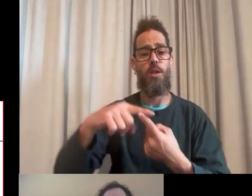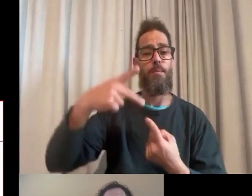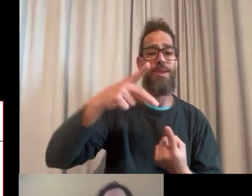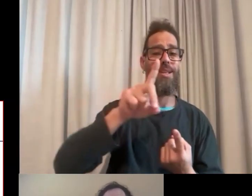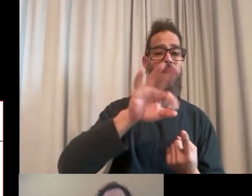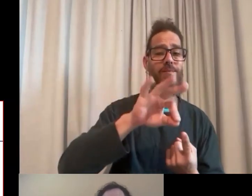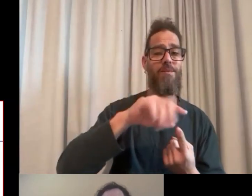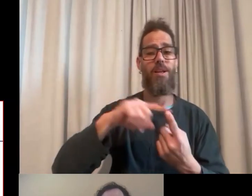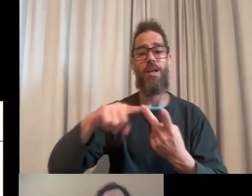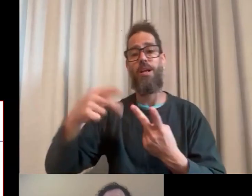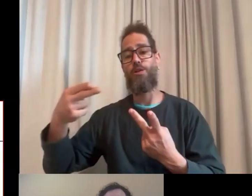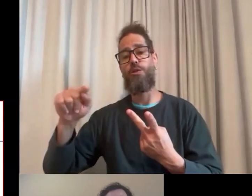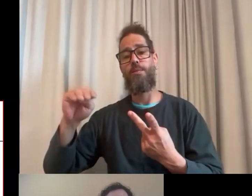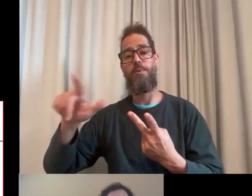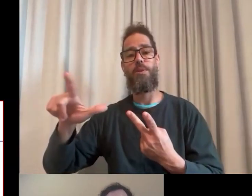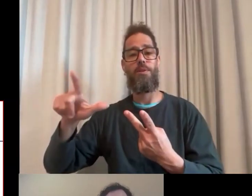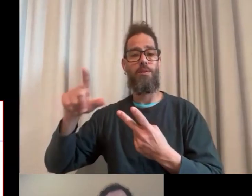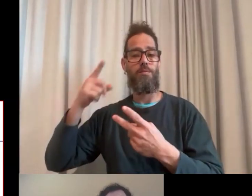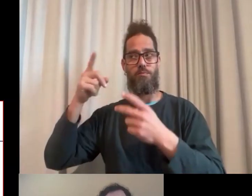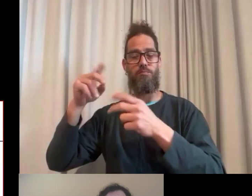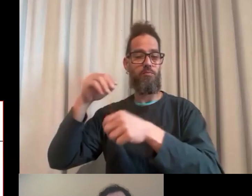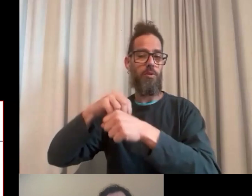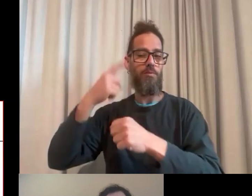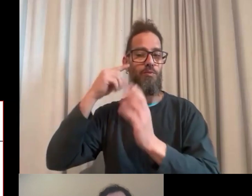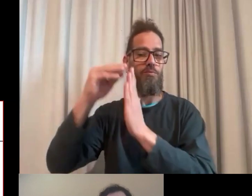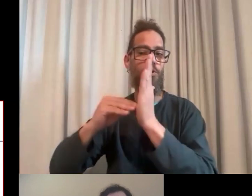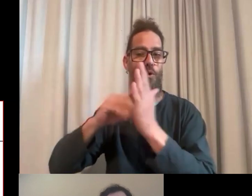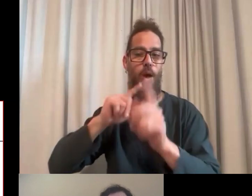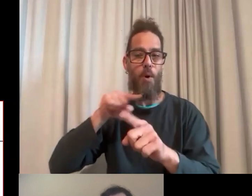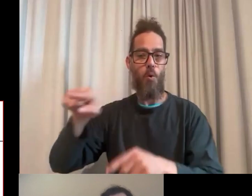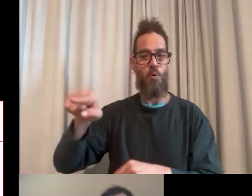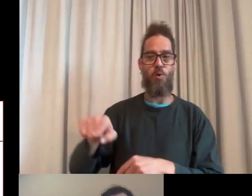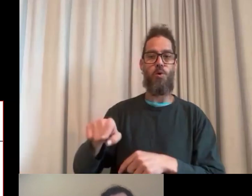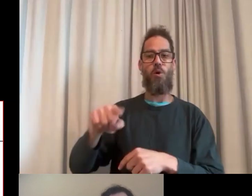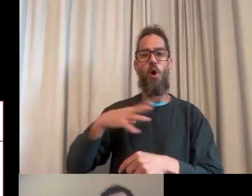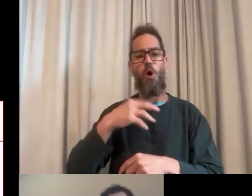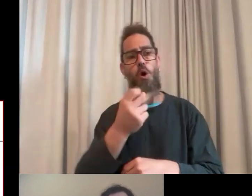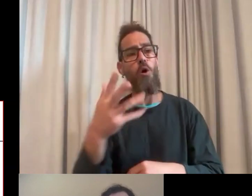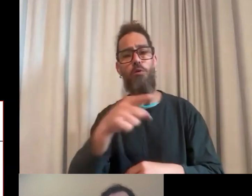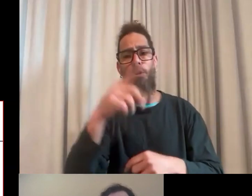And that's available in both PDF format and HTML format. I'm putting a picture up of that right now on my slide.